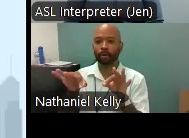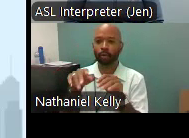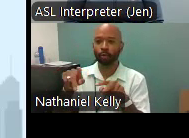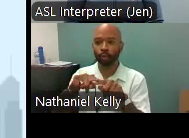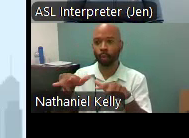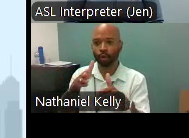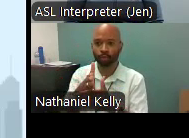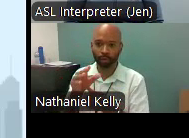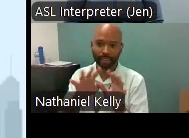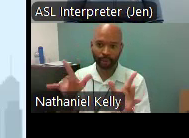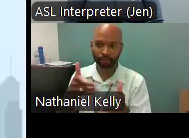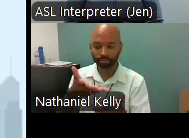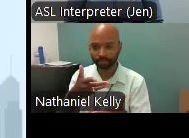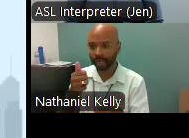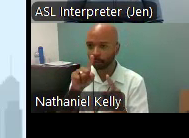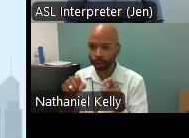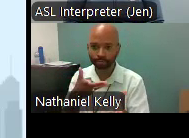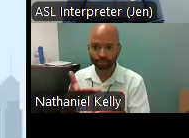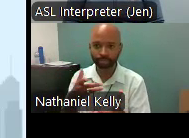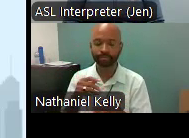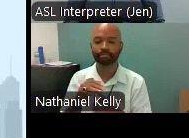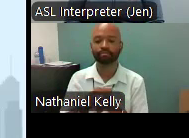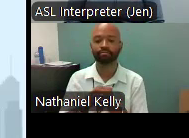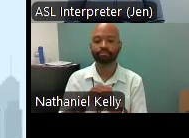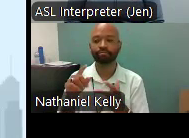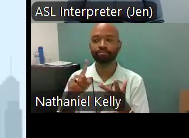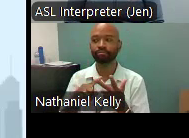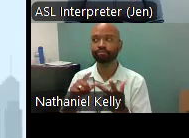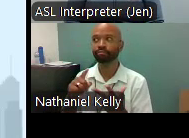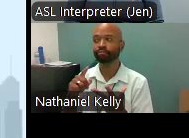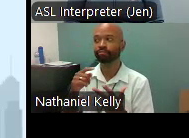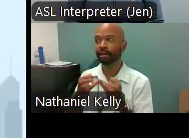that nature. So I think it's important to give a walk-through, a clear explanation of that.